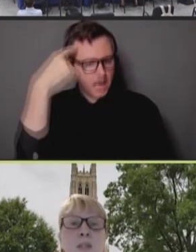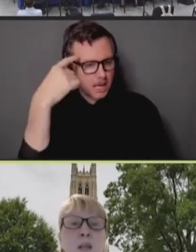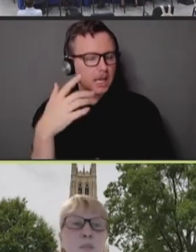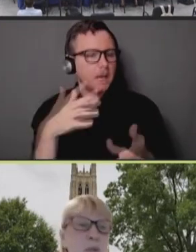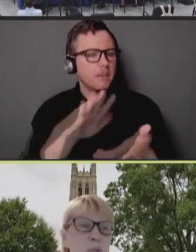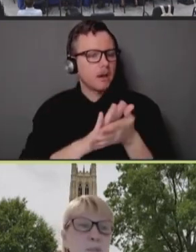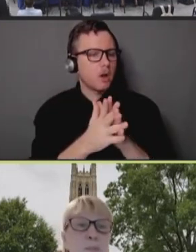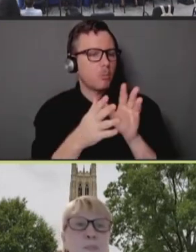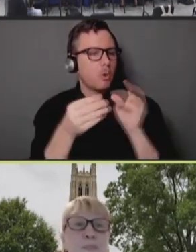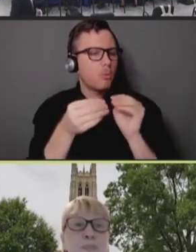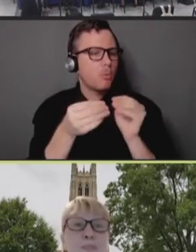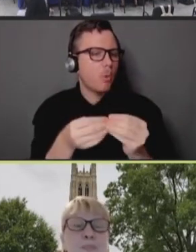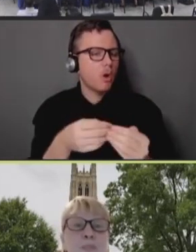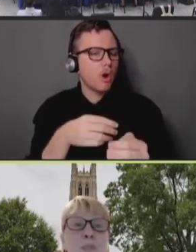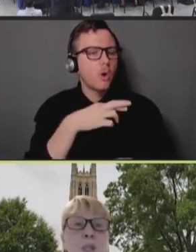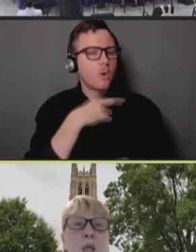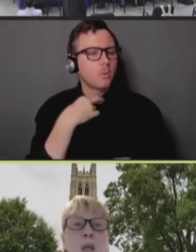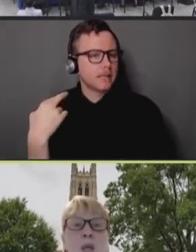Next slide, please.